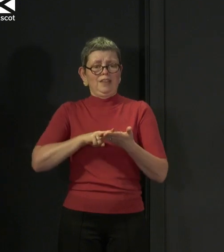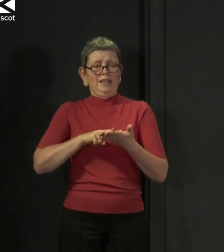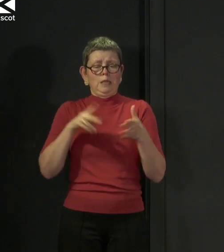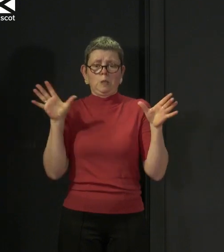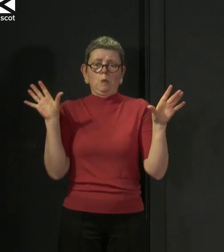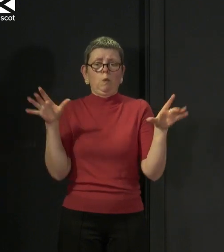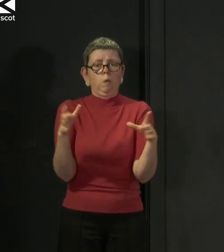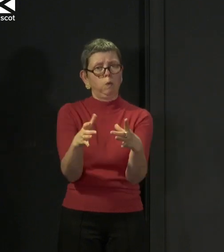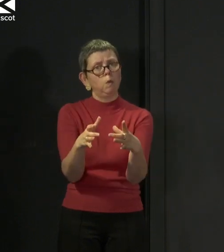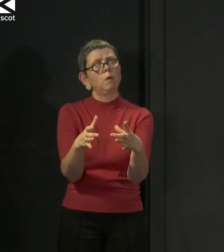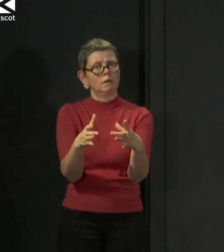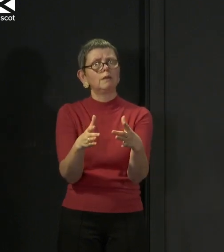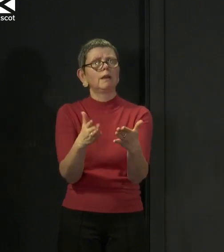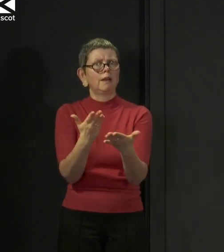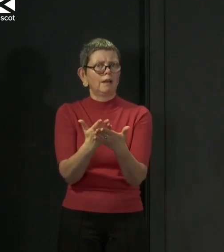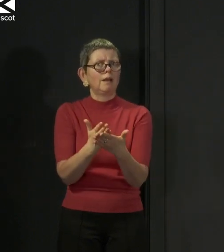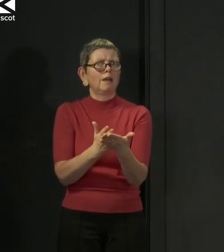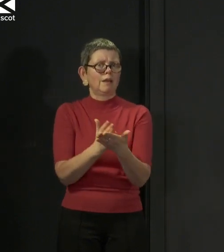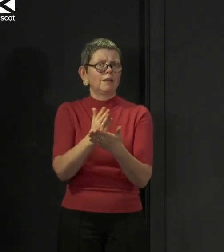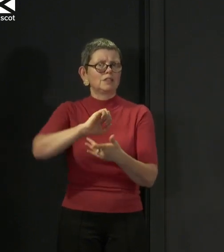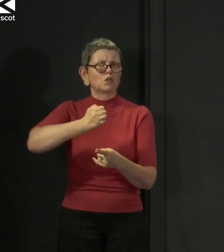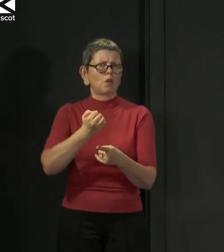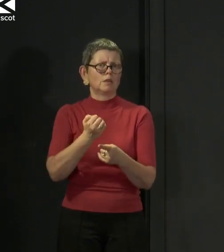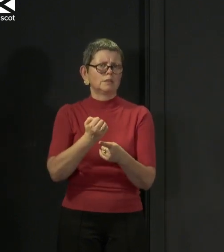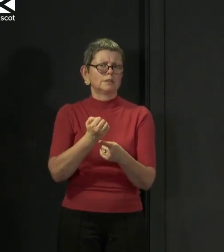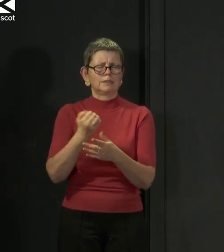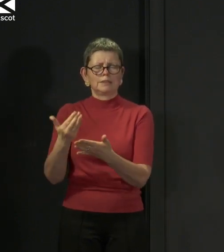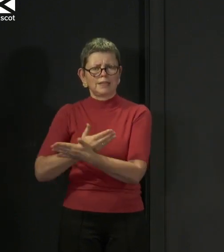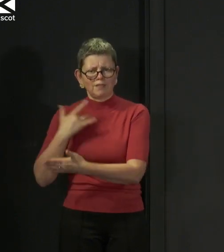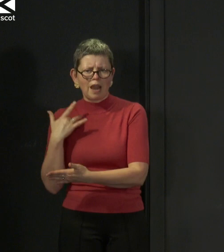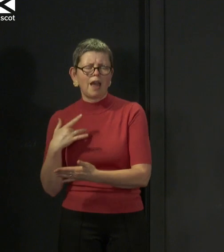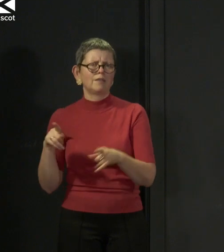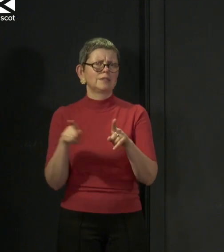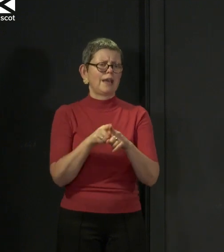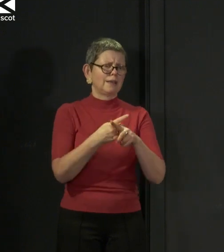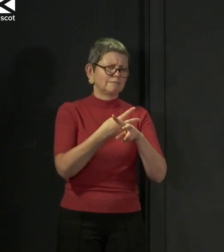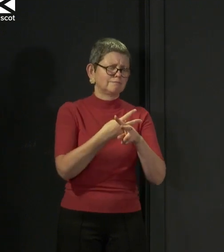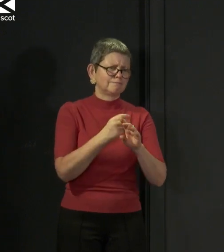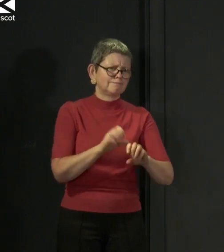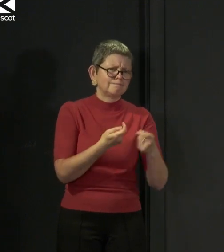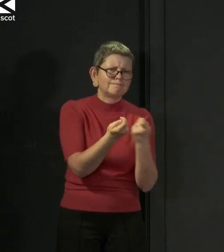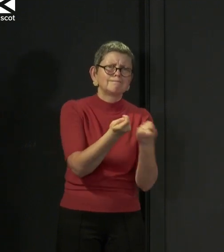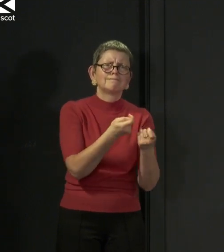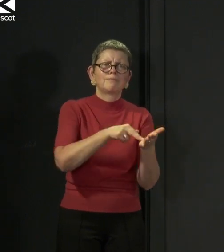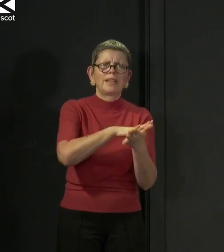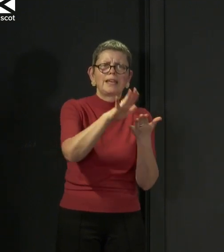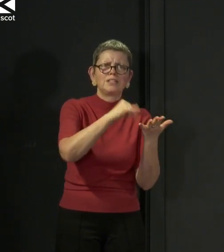save lives and protect our National Health Service. I don't want to be in the position of asking you, particularly on a bank holiday Friday